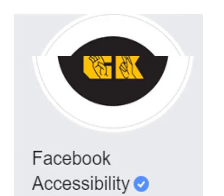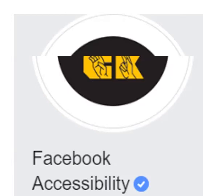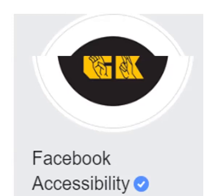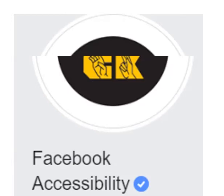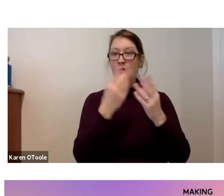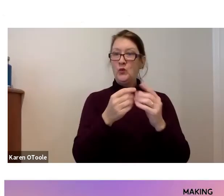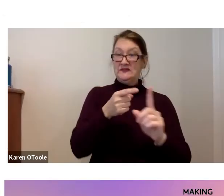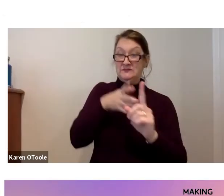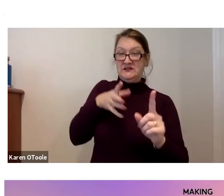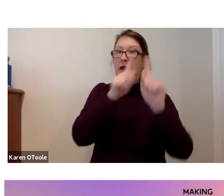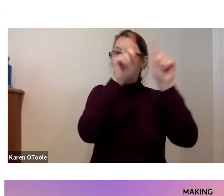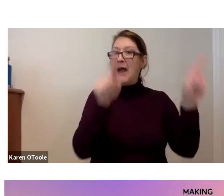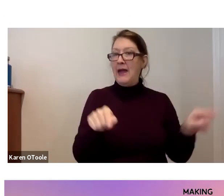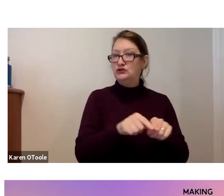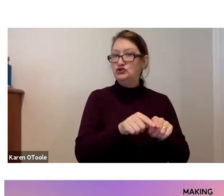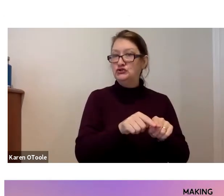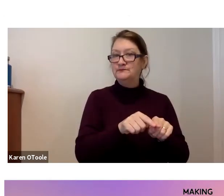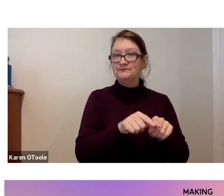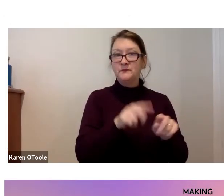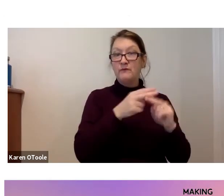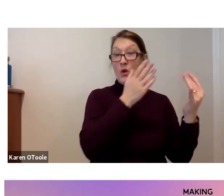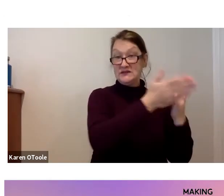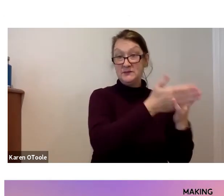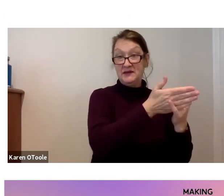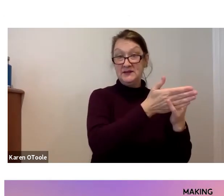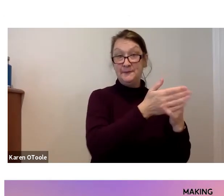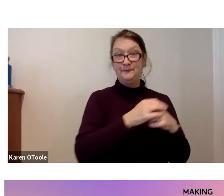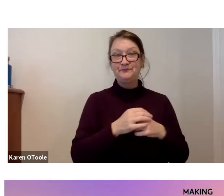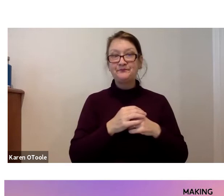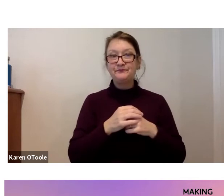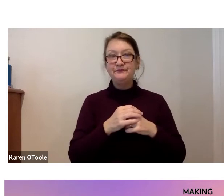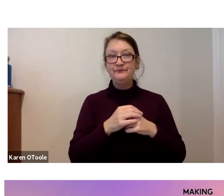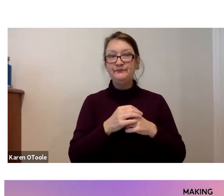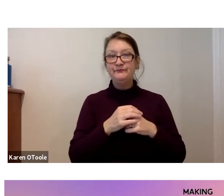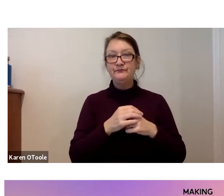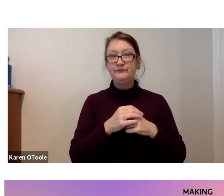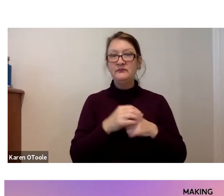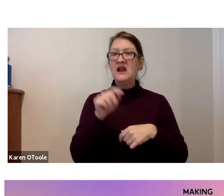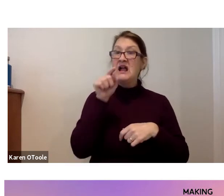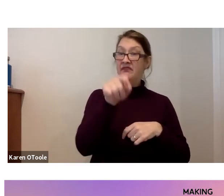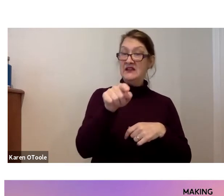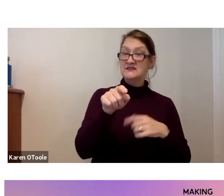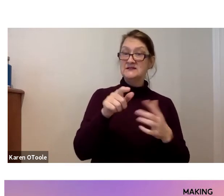This is touching briefly on an example of the help that Facebook